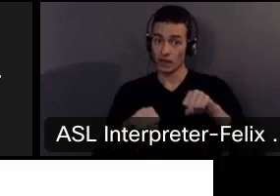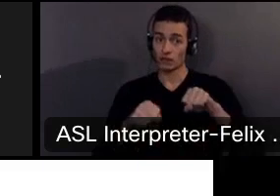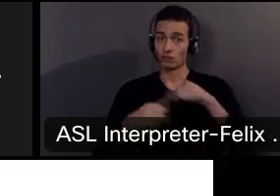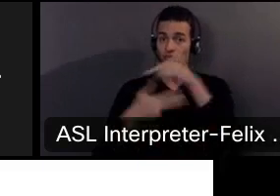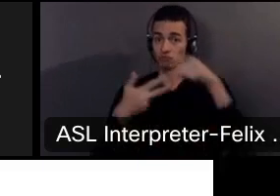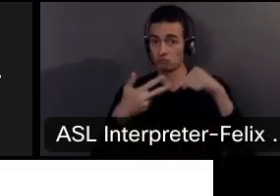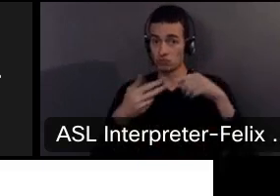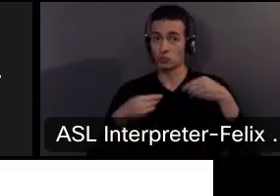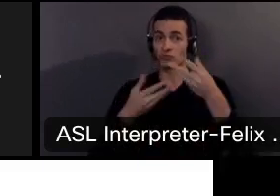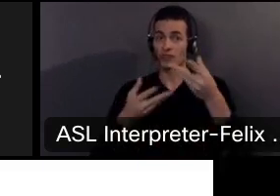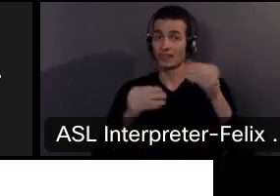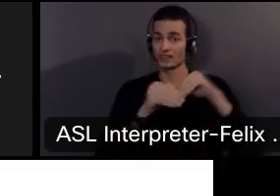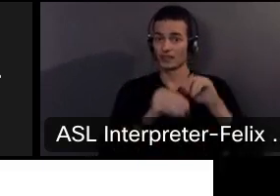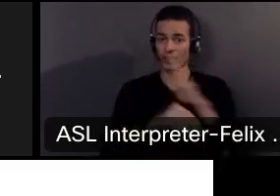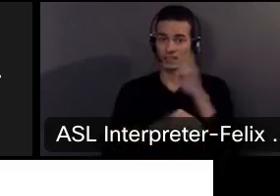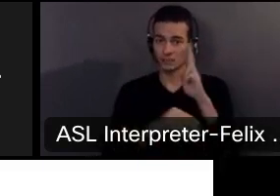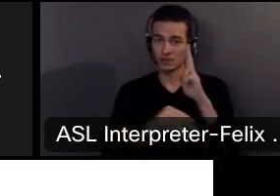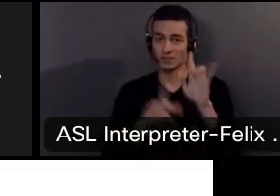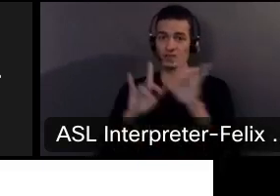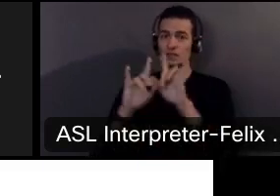As we continue to grow and expand the pandemic.